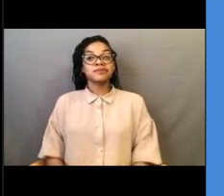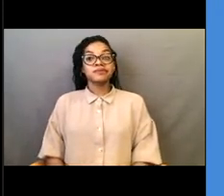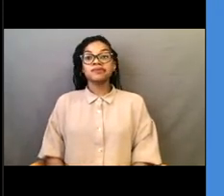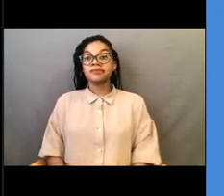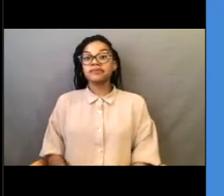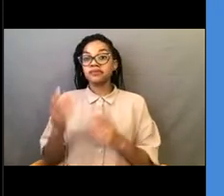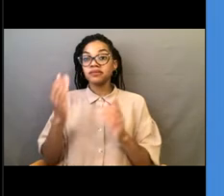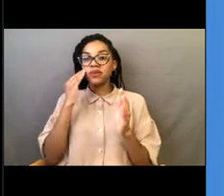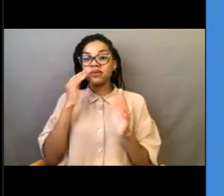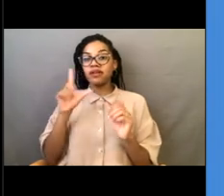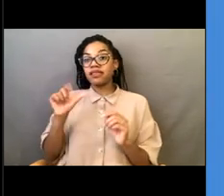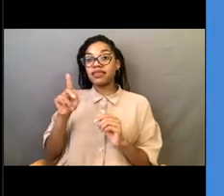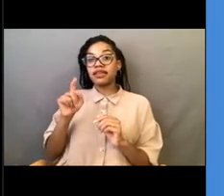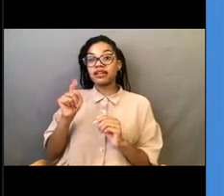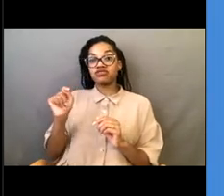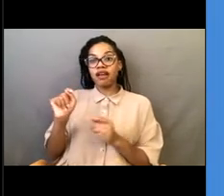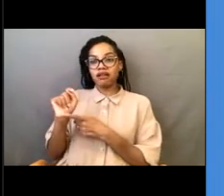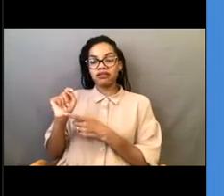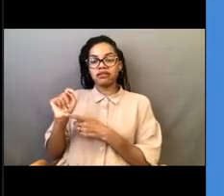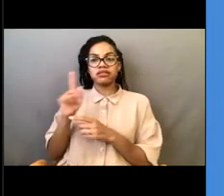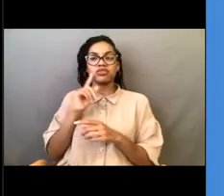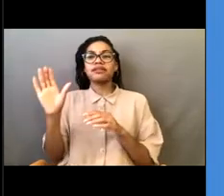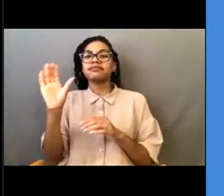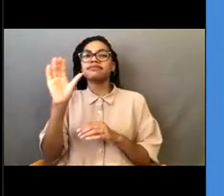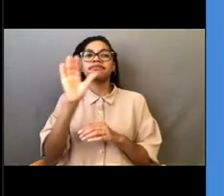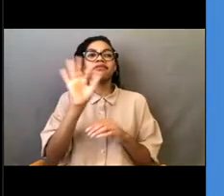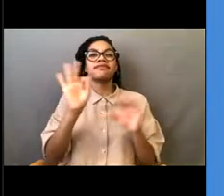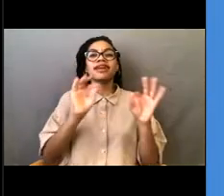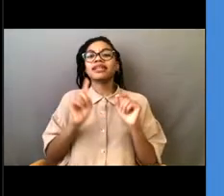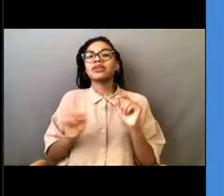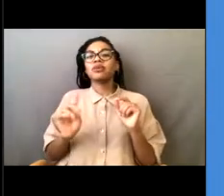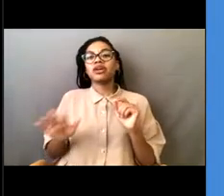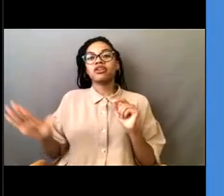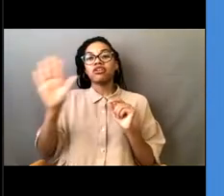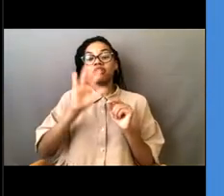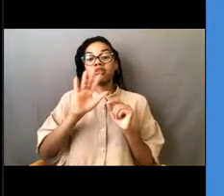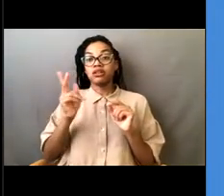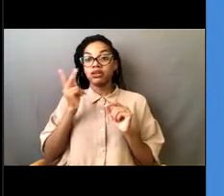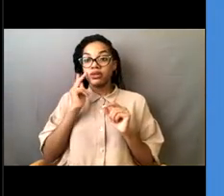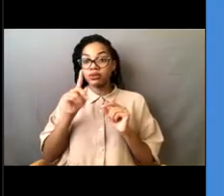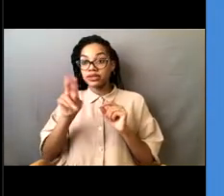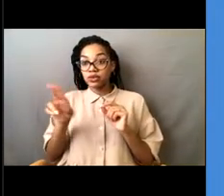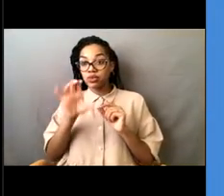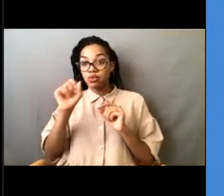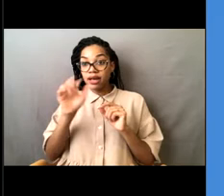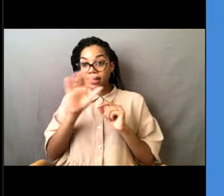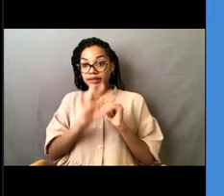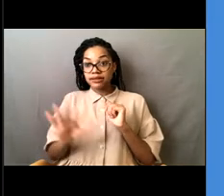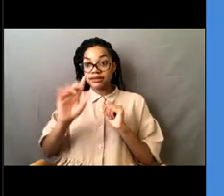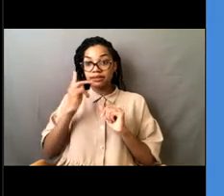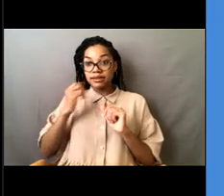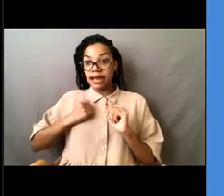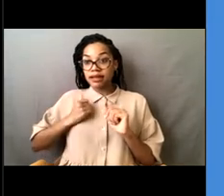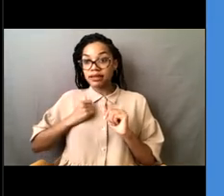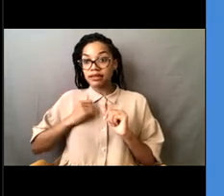And so this map, you see the white, is kind of the shape of the US, and you see some camp Canada and Alaska, but all the dark spots